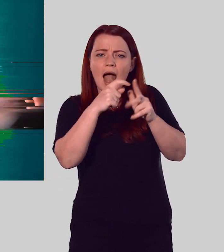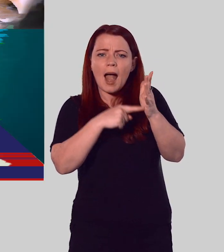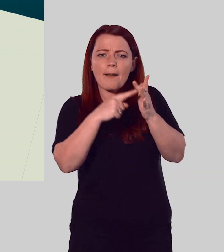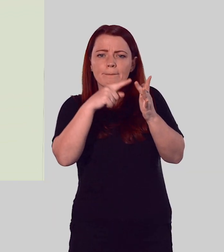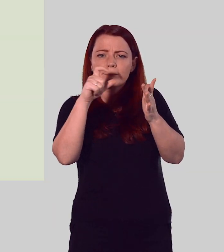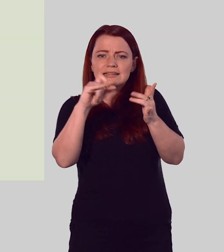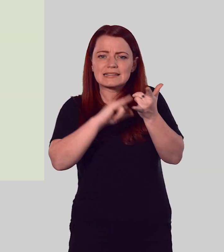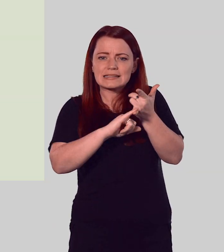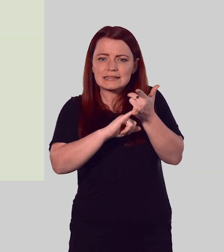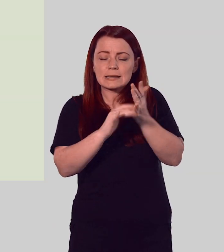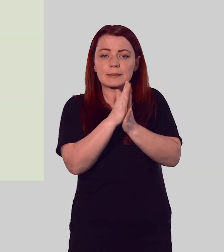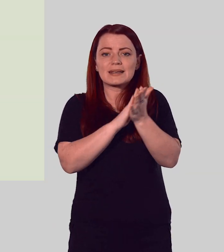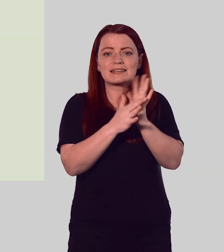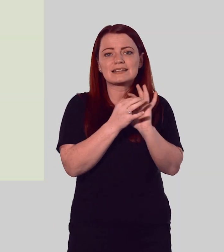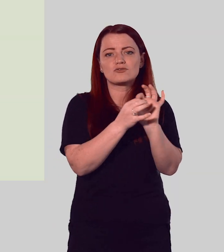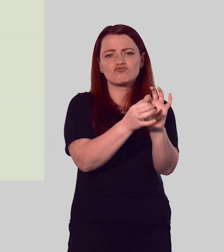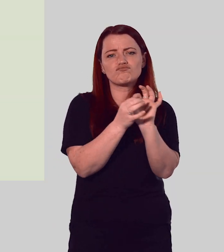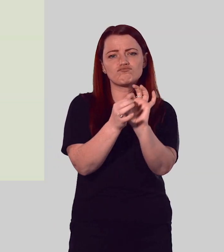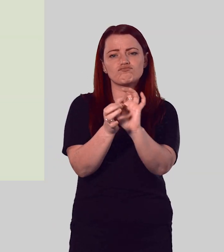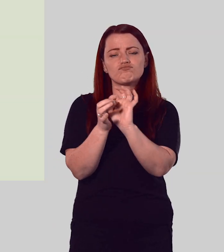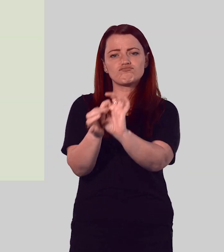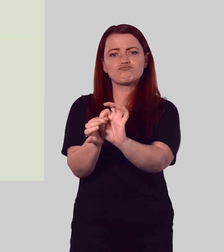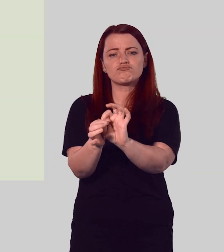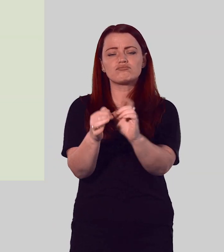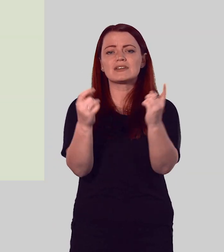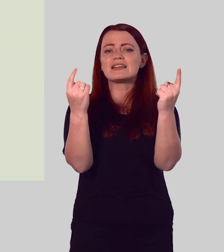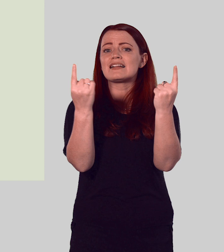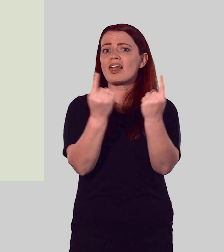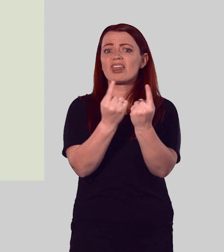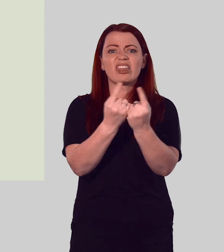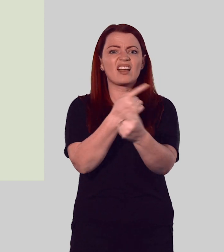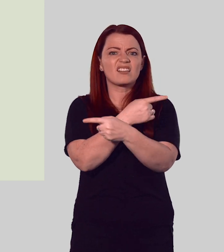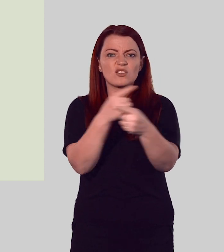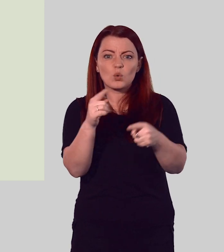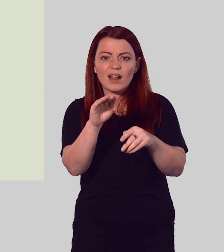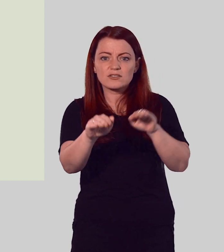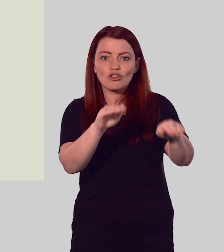interactives, things that you can press and